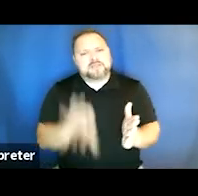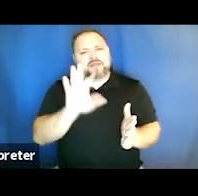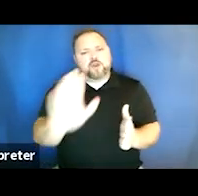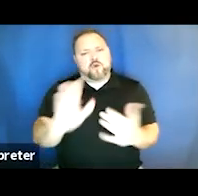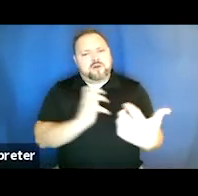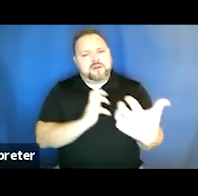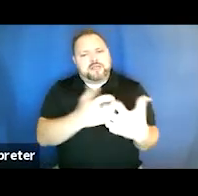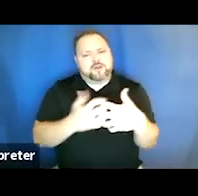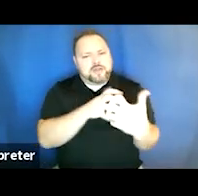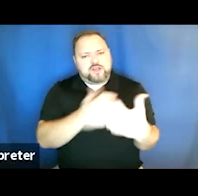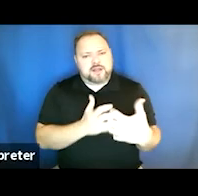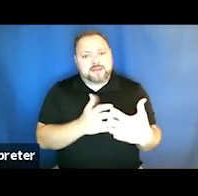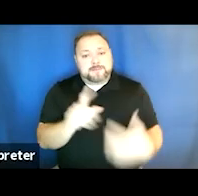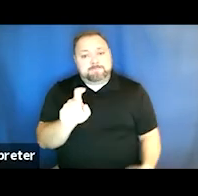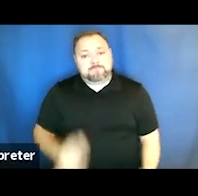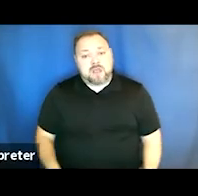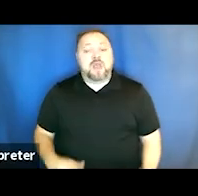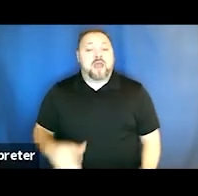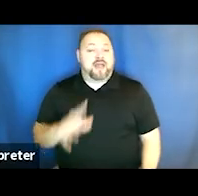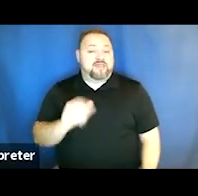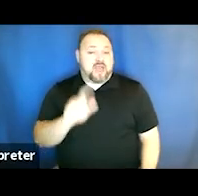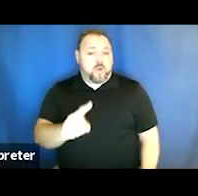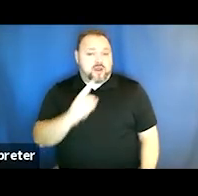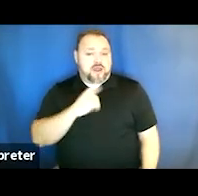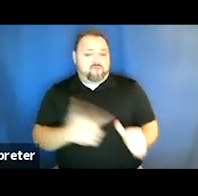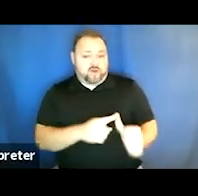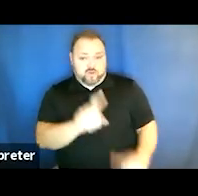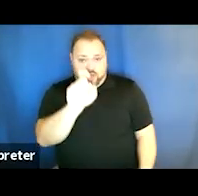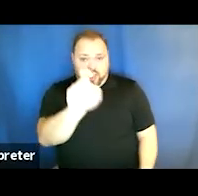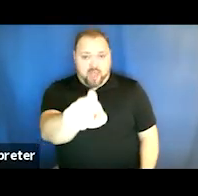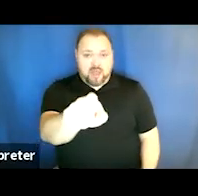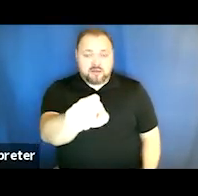I'm going to direct this question to Brett.